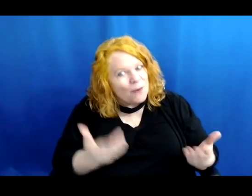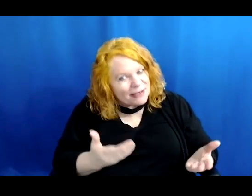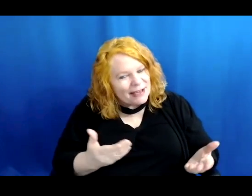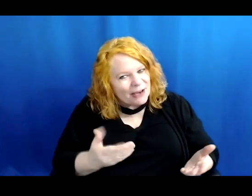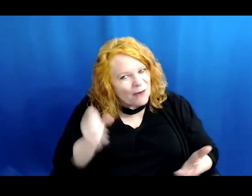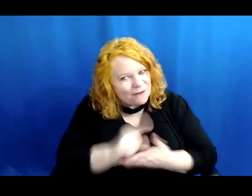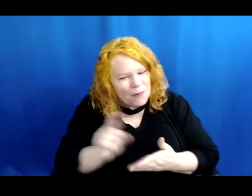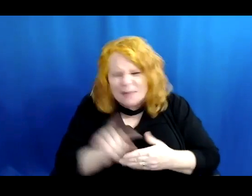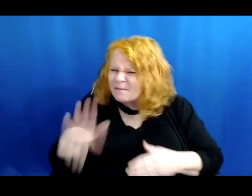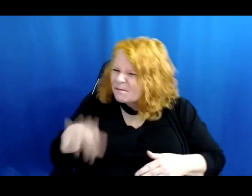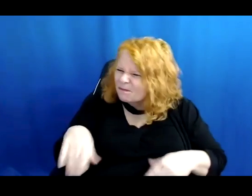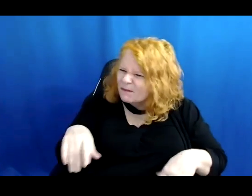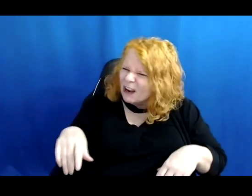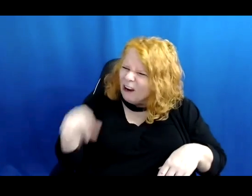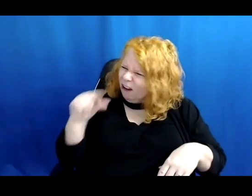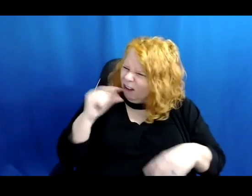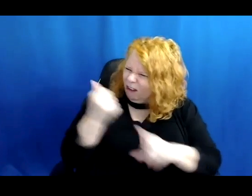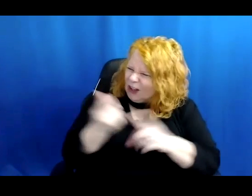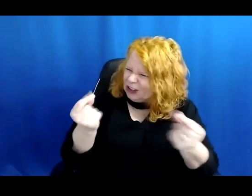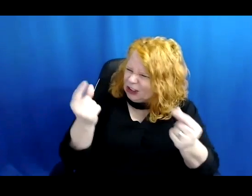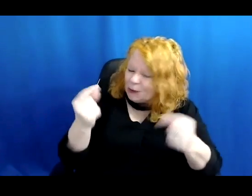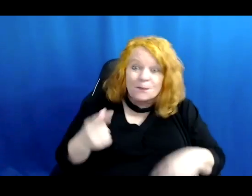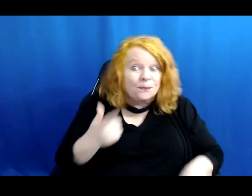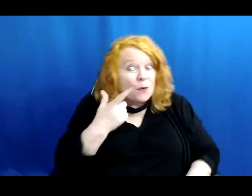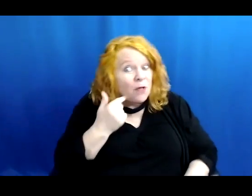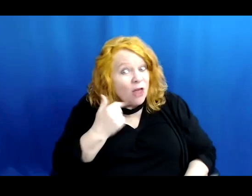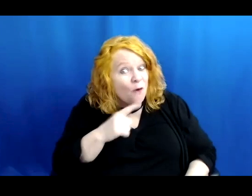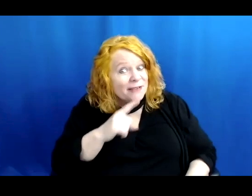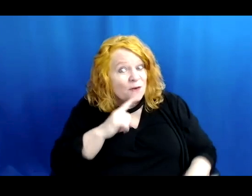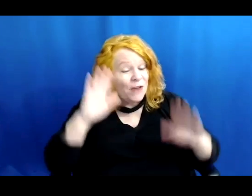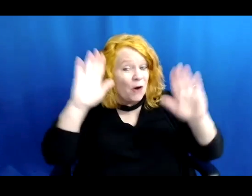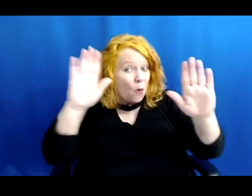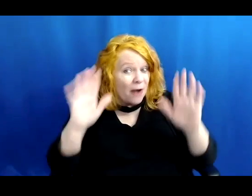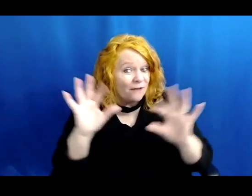“Gwyn, what does Lo do?” >> She's our wonderful interpreter and she